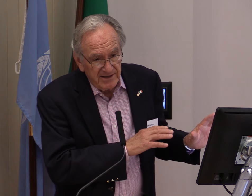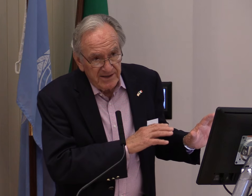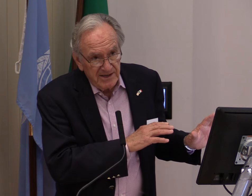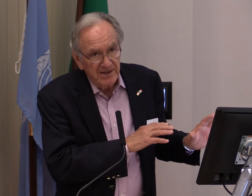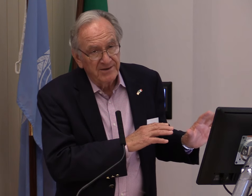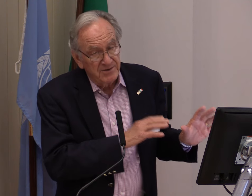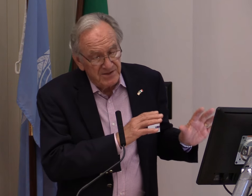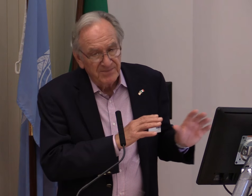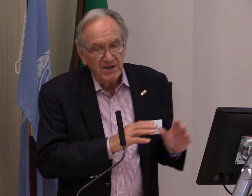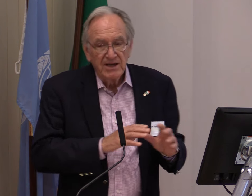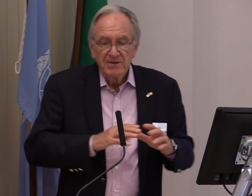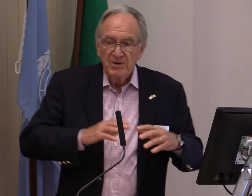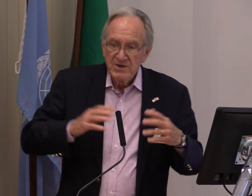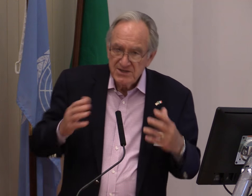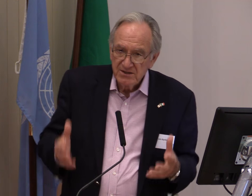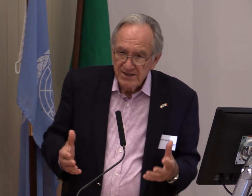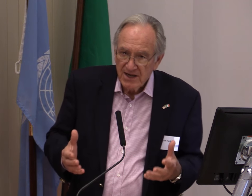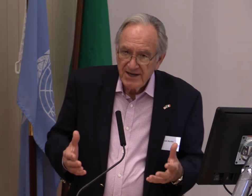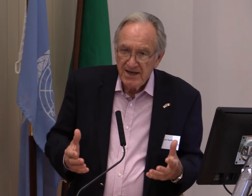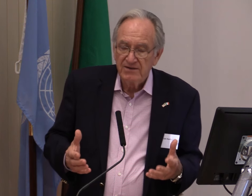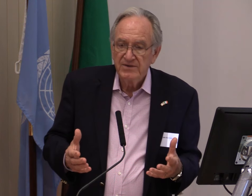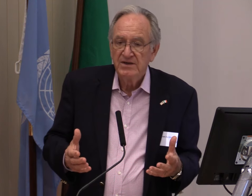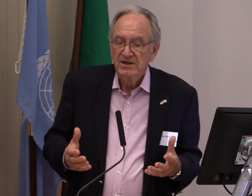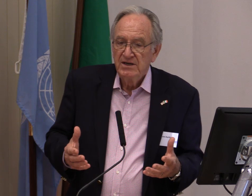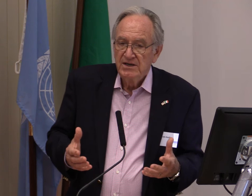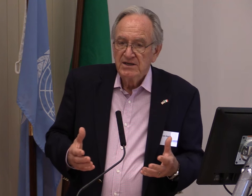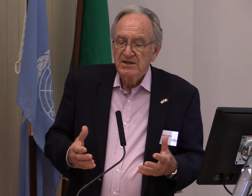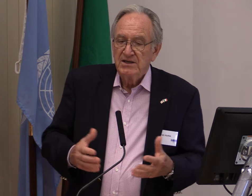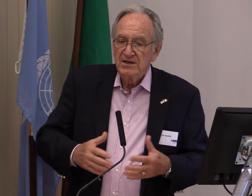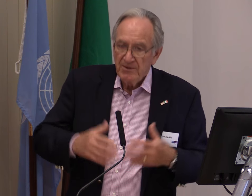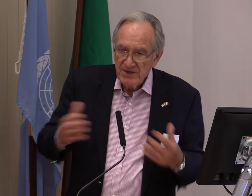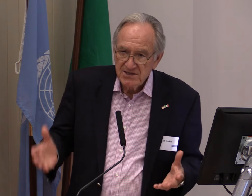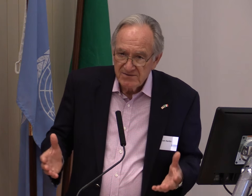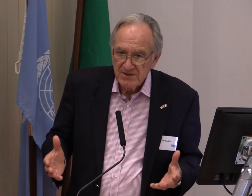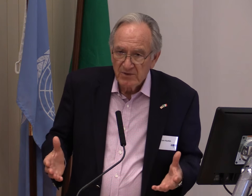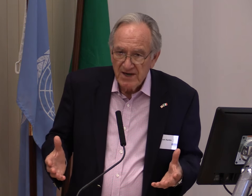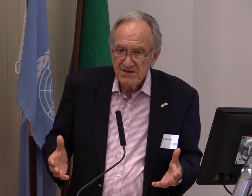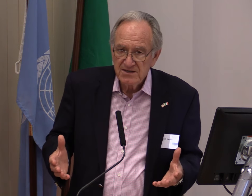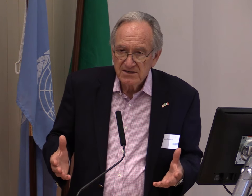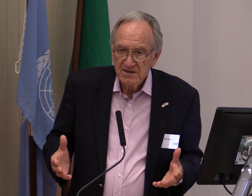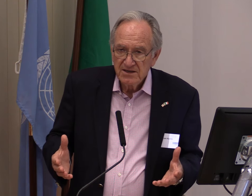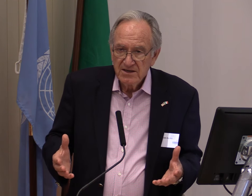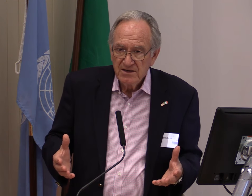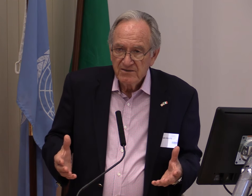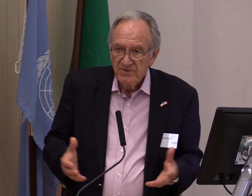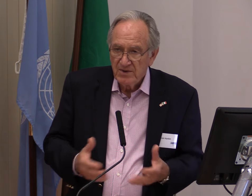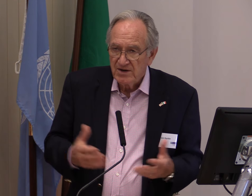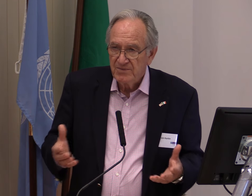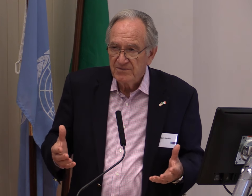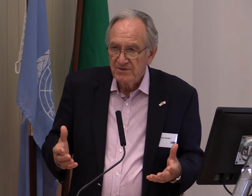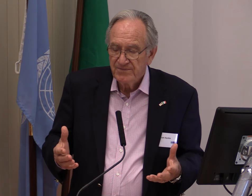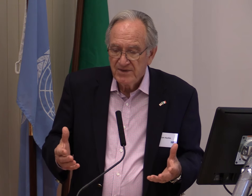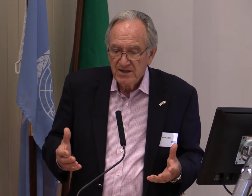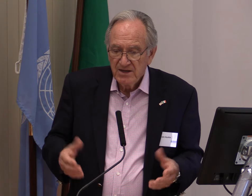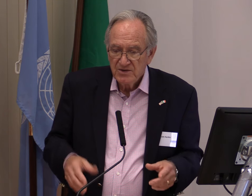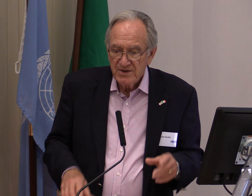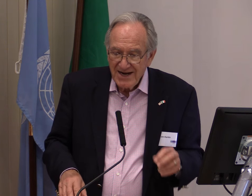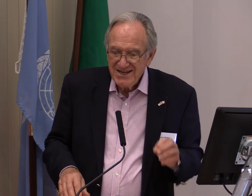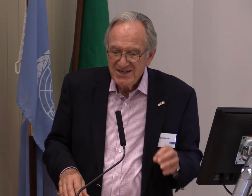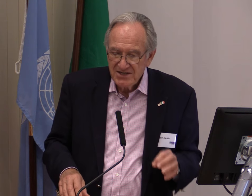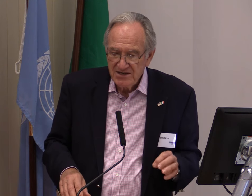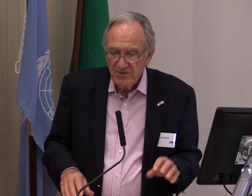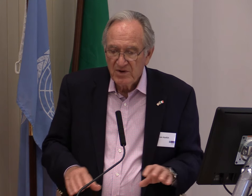in the 1800s, but we still did not have comprehensive civil rights for American people. So in 1964